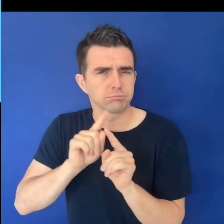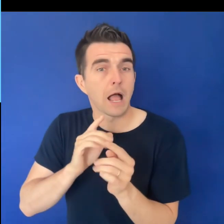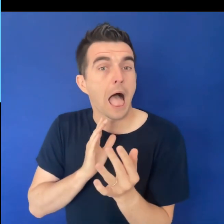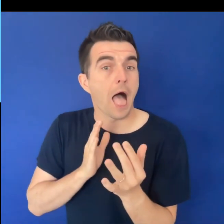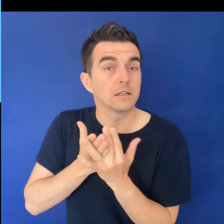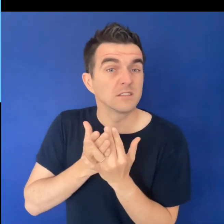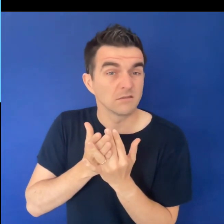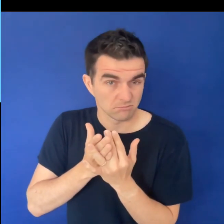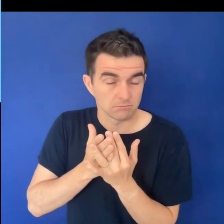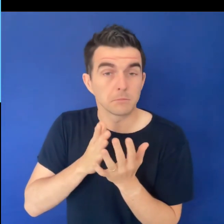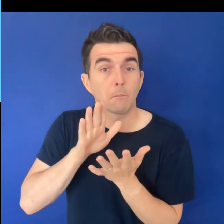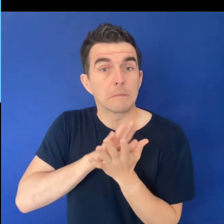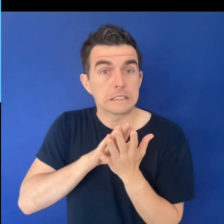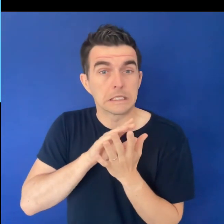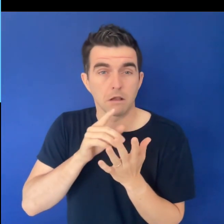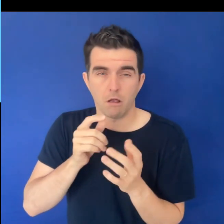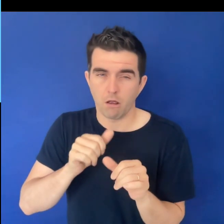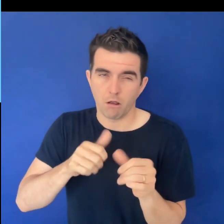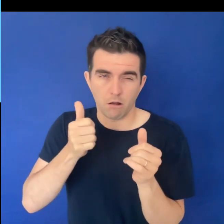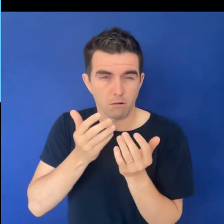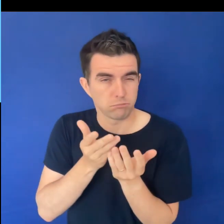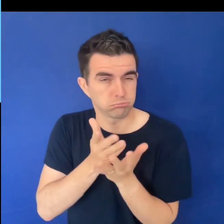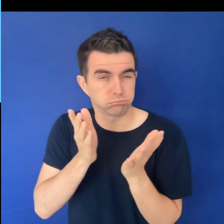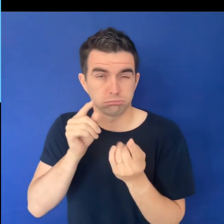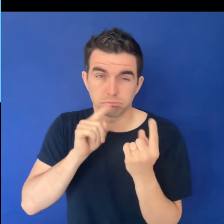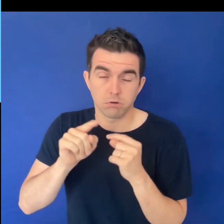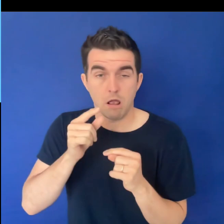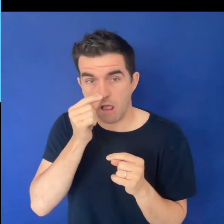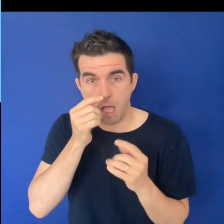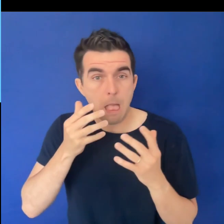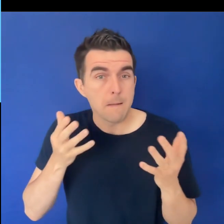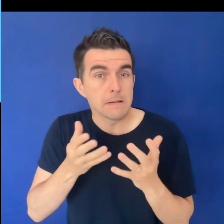features to make Elsie as accessible as possible to anyone who wants to play.